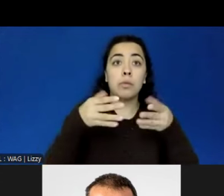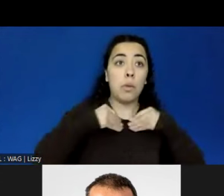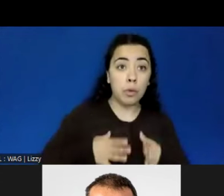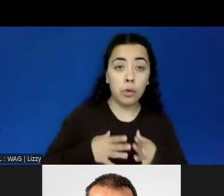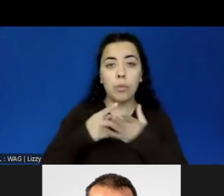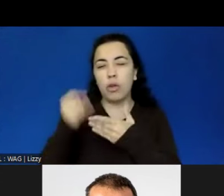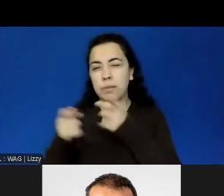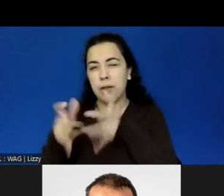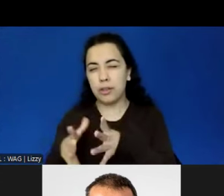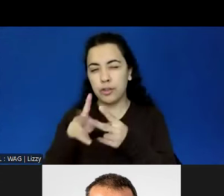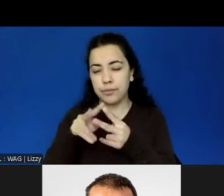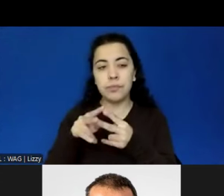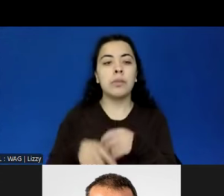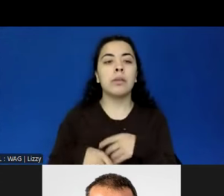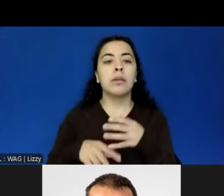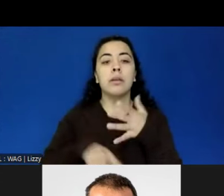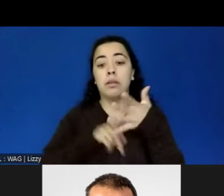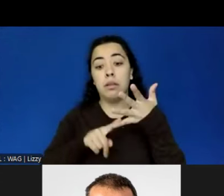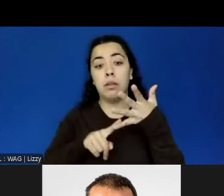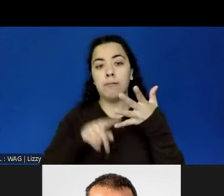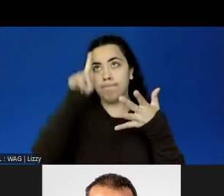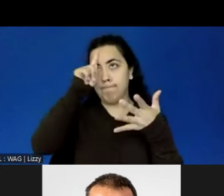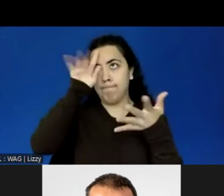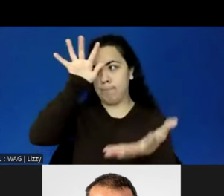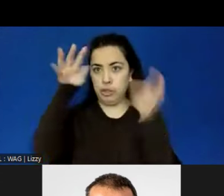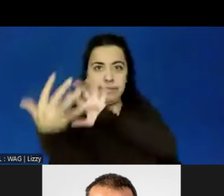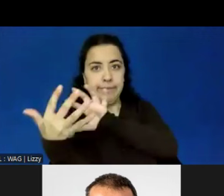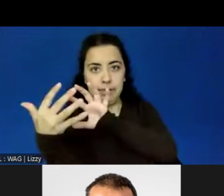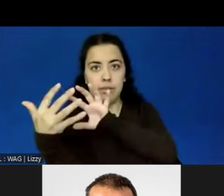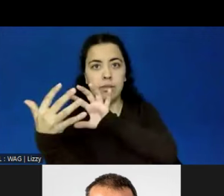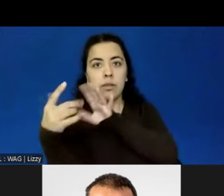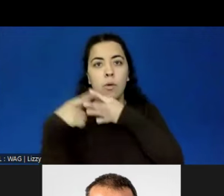switch that's involved in that maturity. And then we will wrap it up with some concluding thoughts